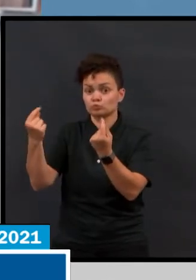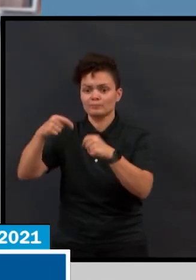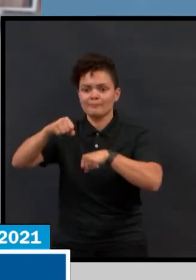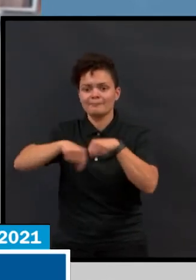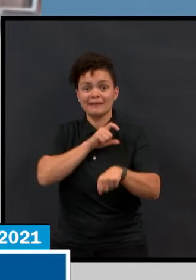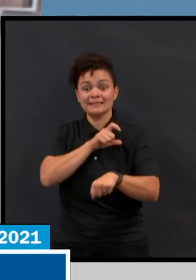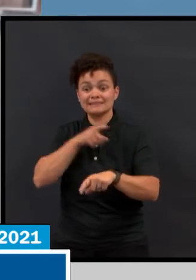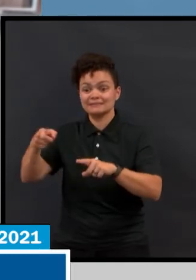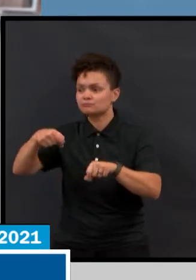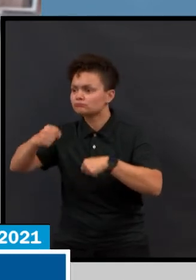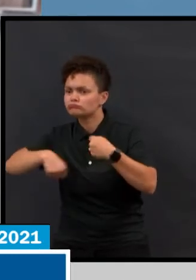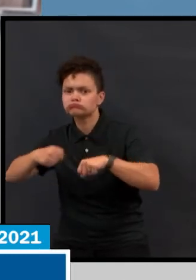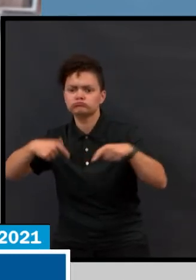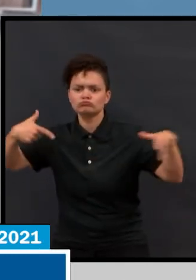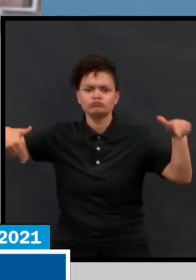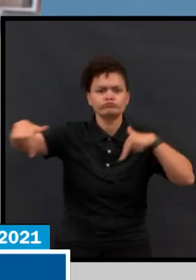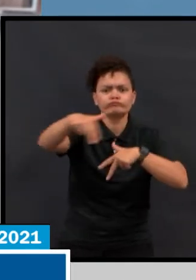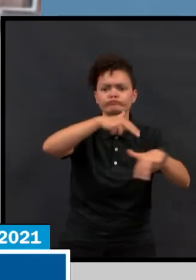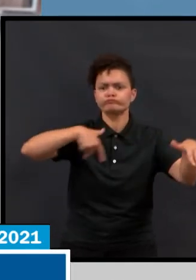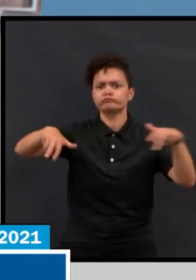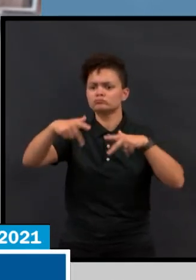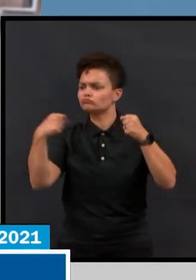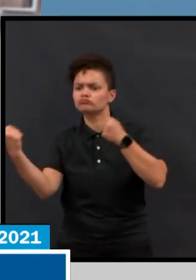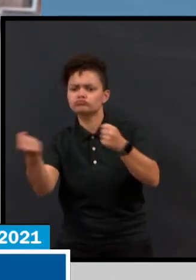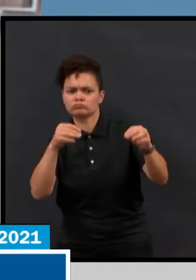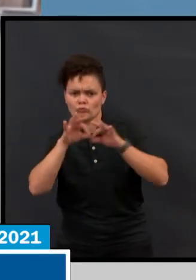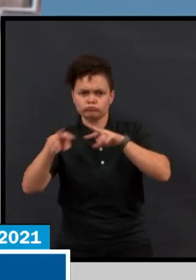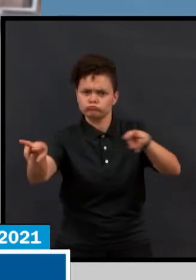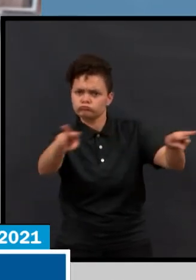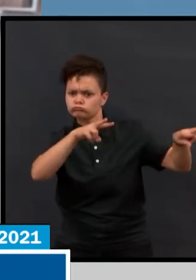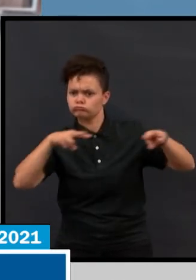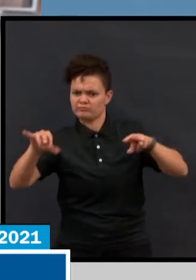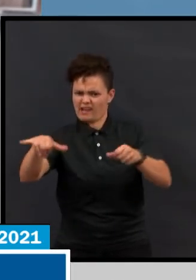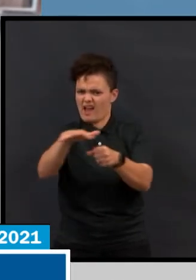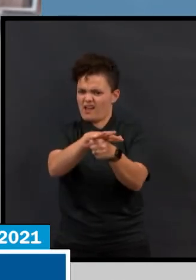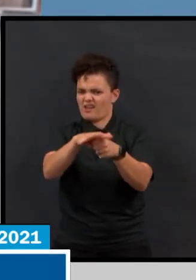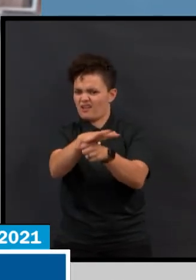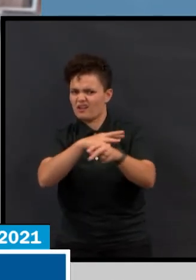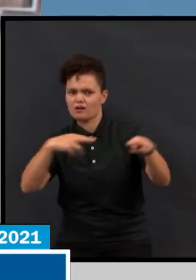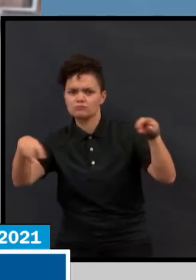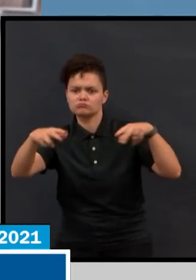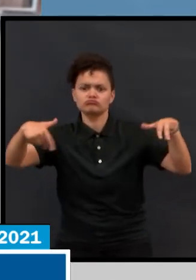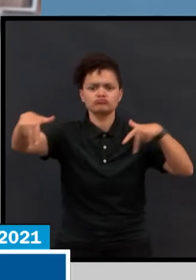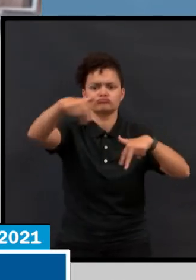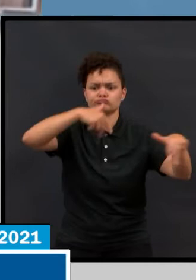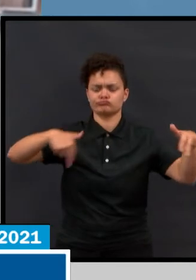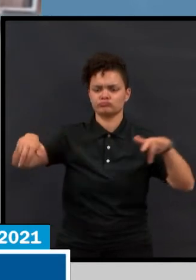businesses and they also do street enforcement and i can tell you that in the last 28 days in